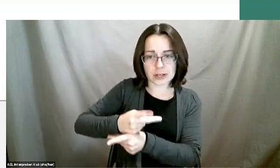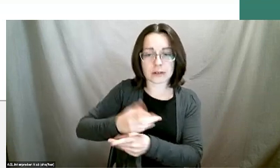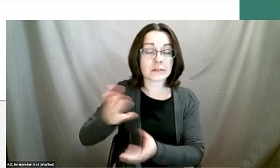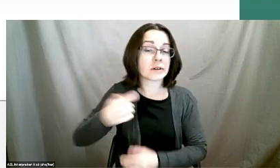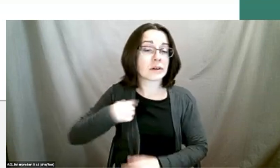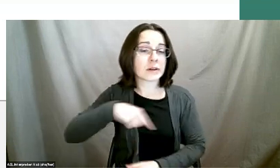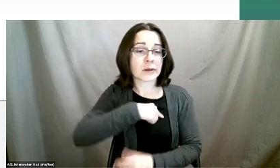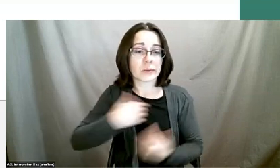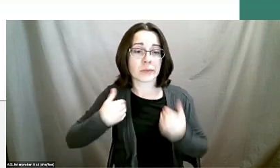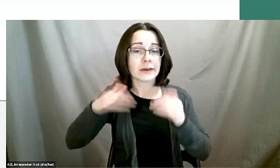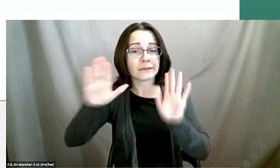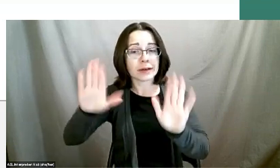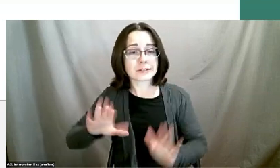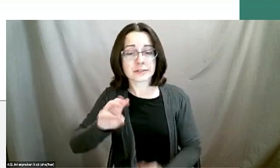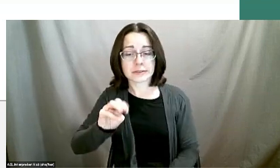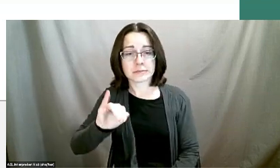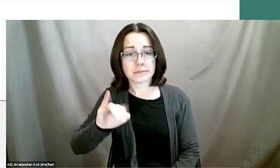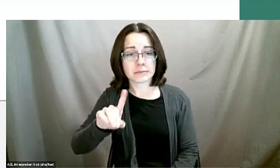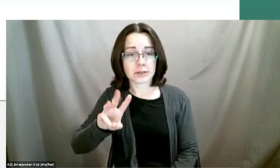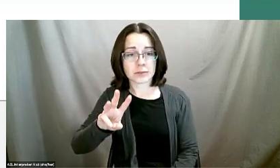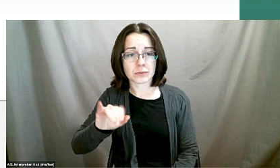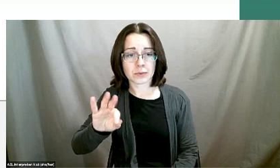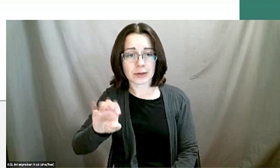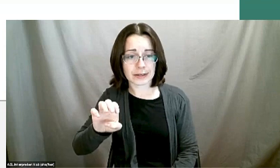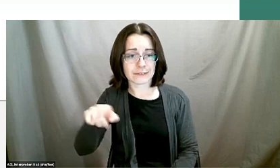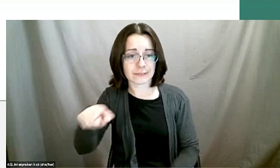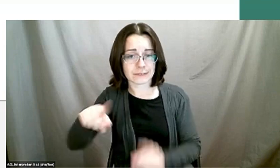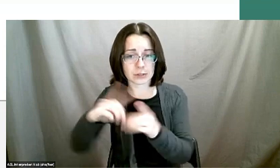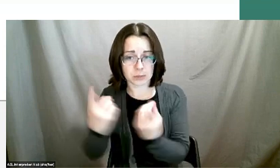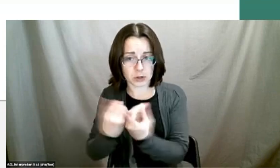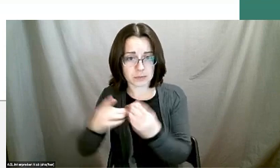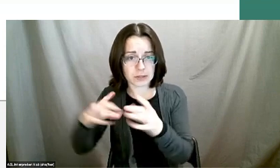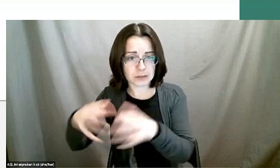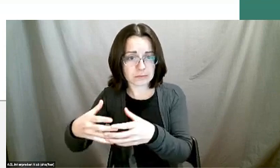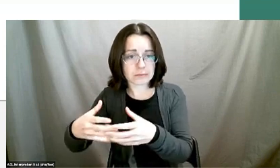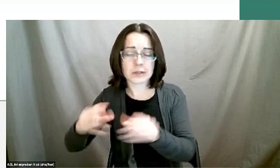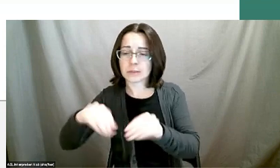that are great at providing supportive care.